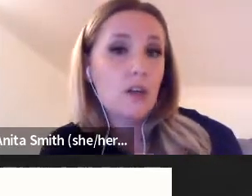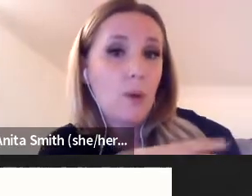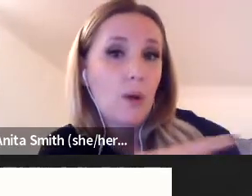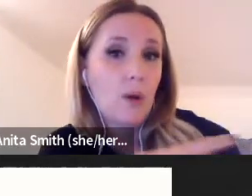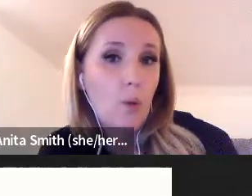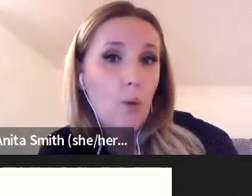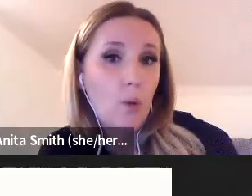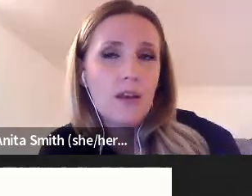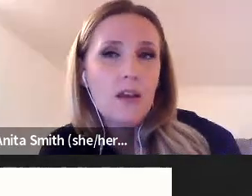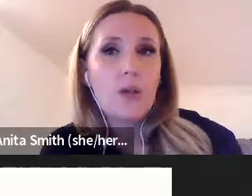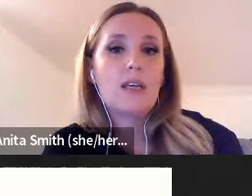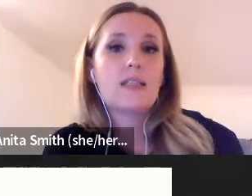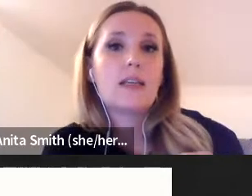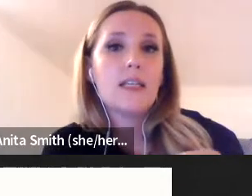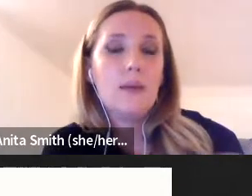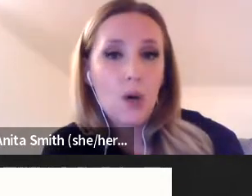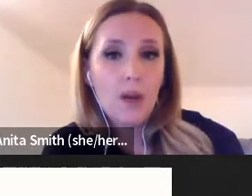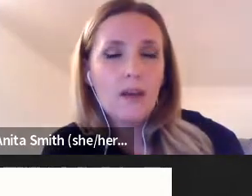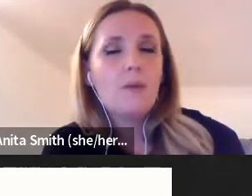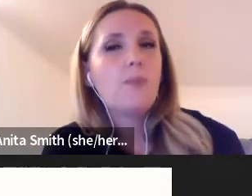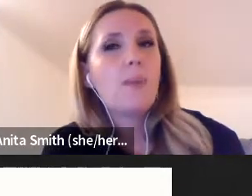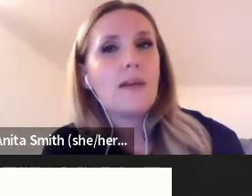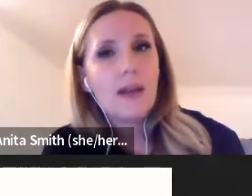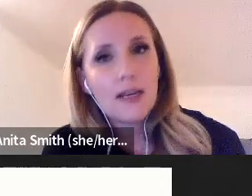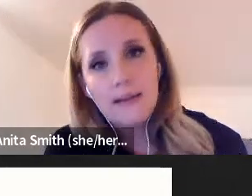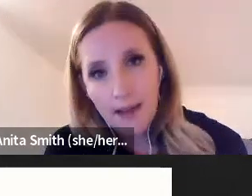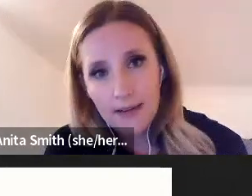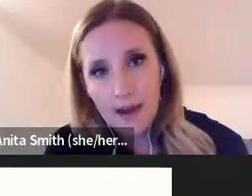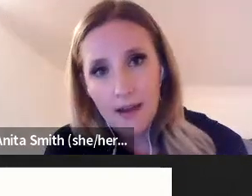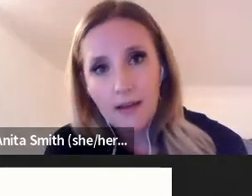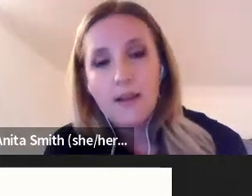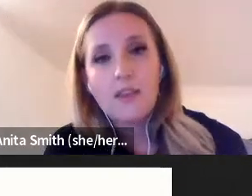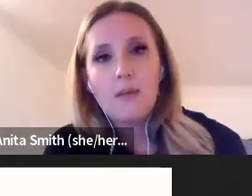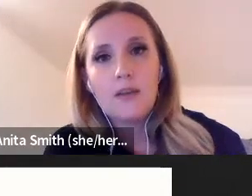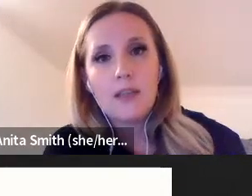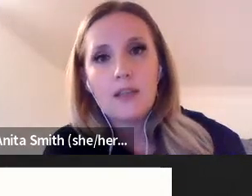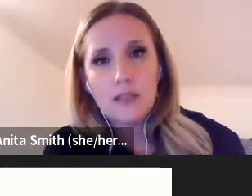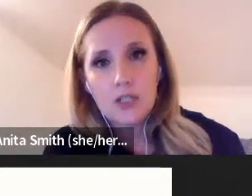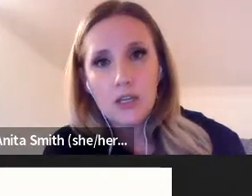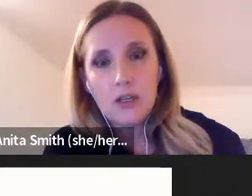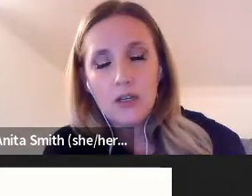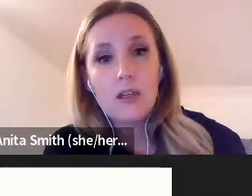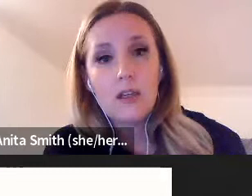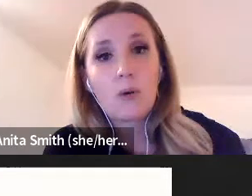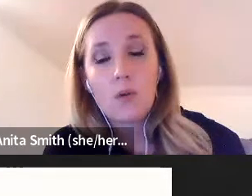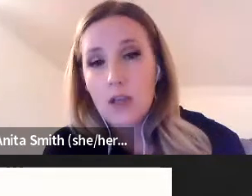and it went quite well, so they decided to keep it going. But by 1999, they made the decision that they were going